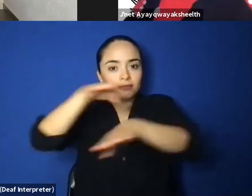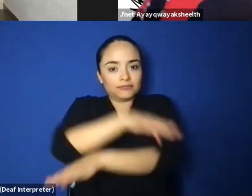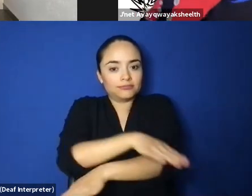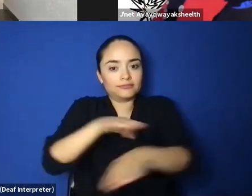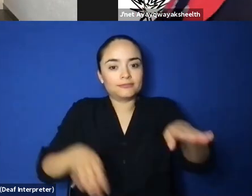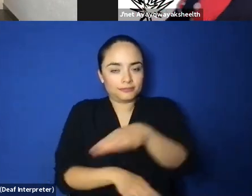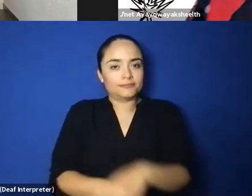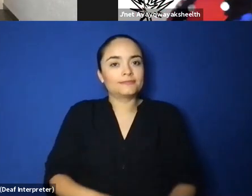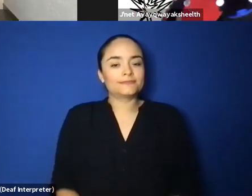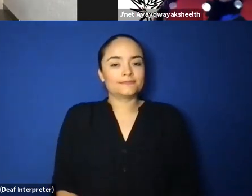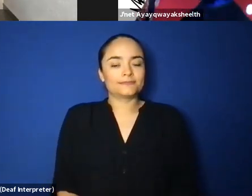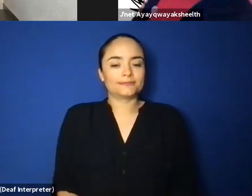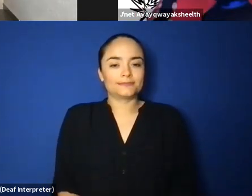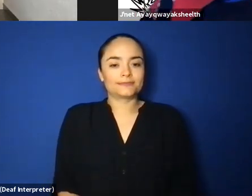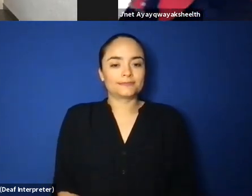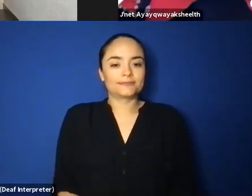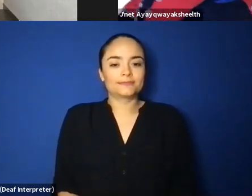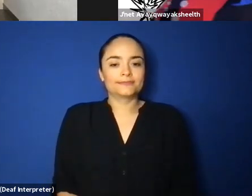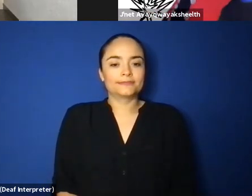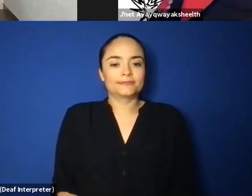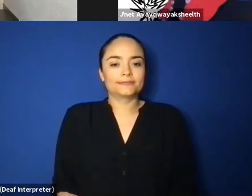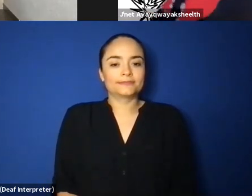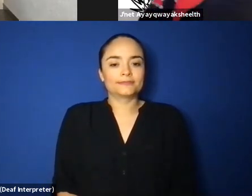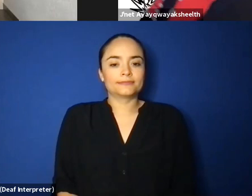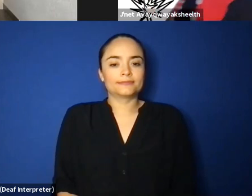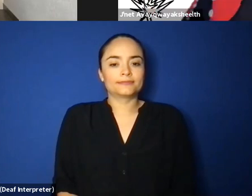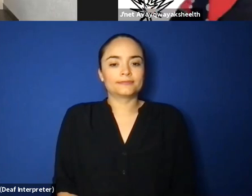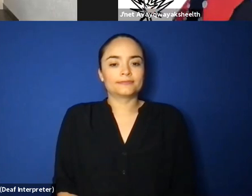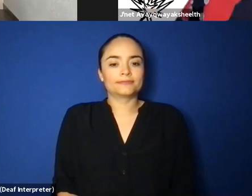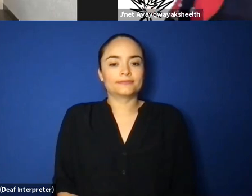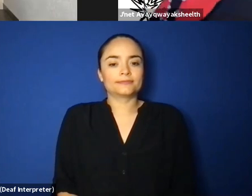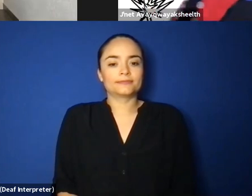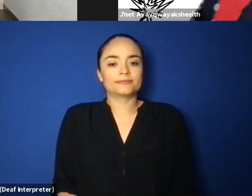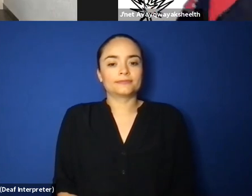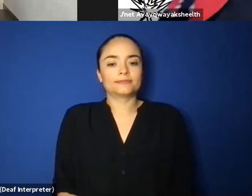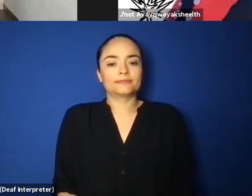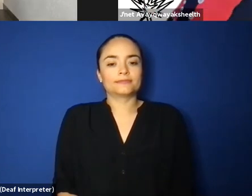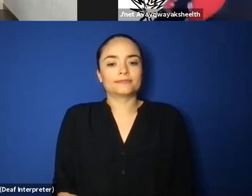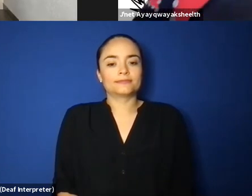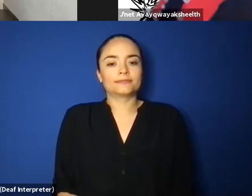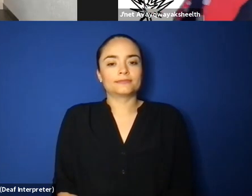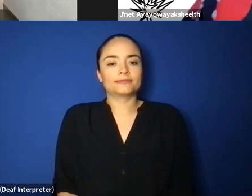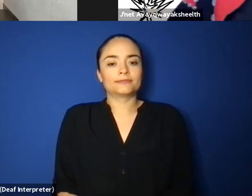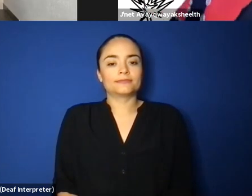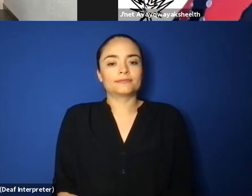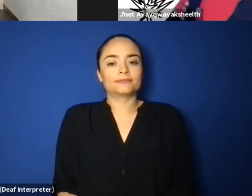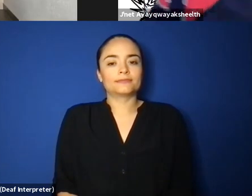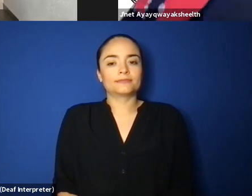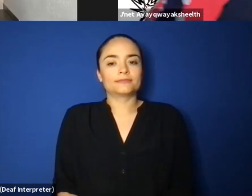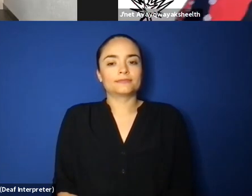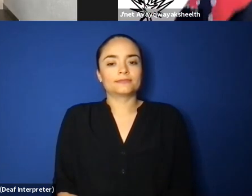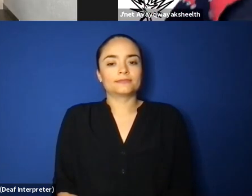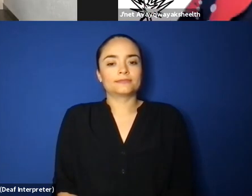cross. This one's a bit more advanced. We had side-tap, crisscross,